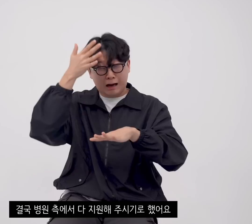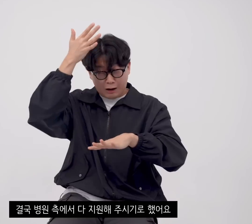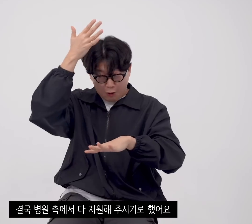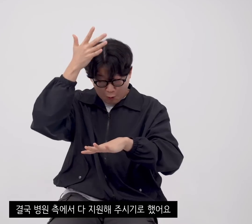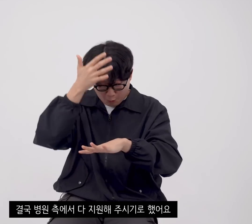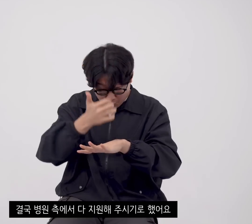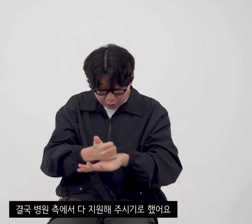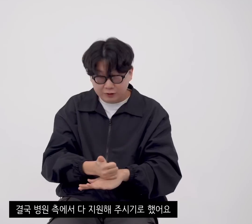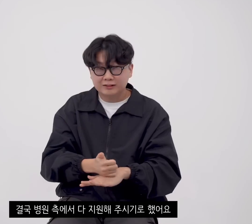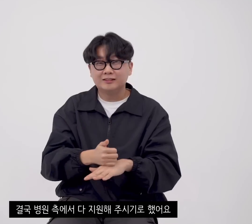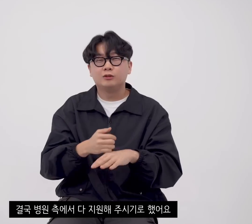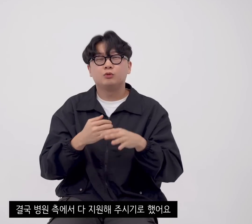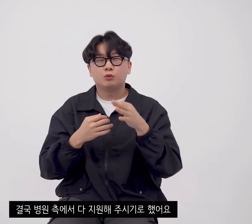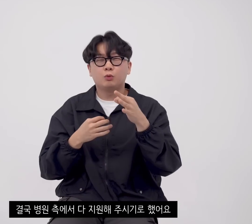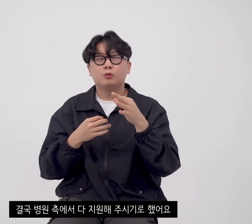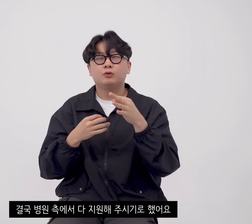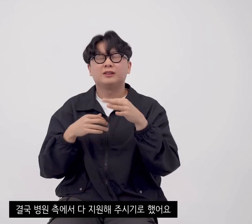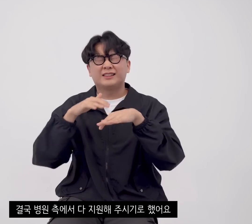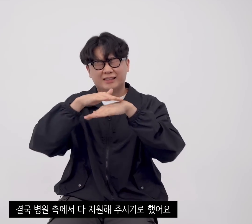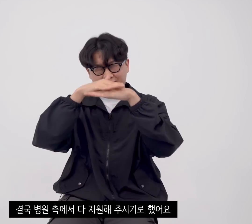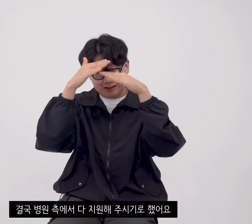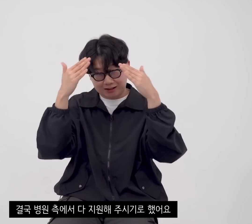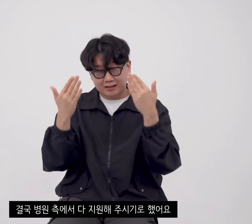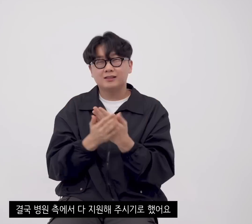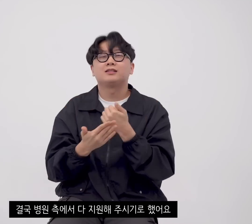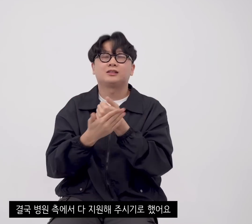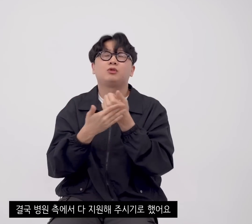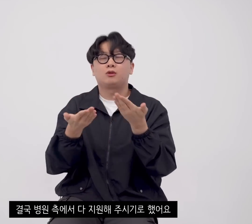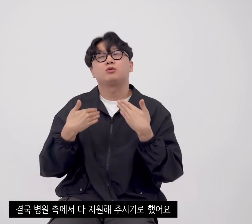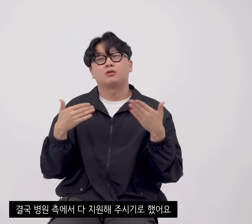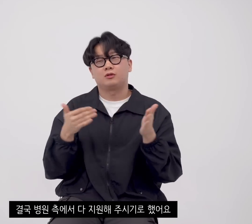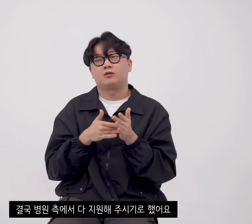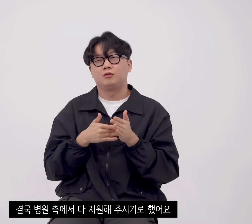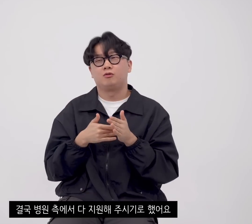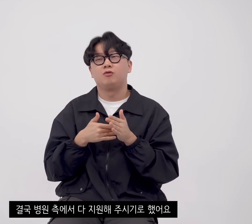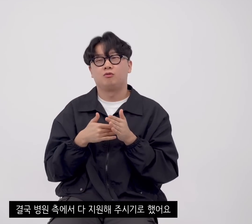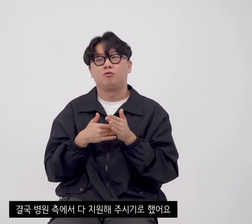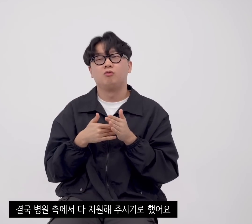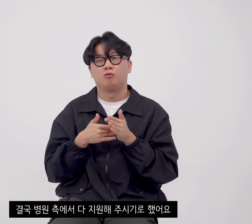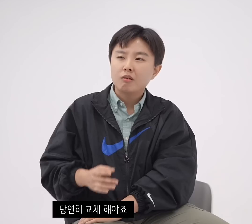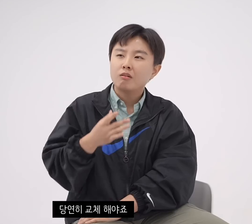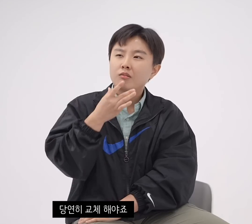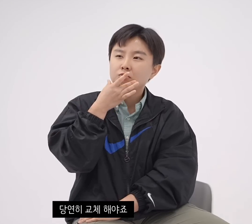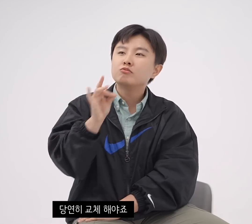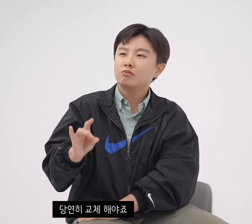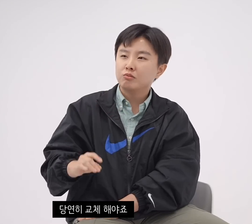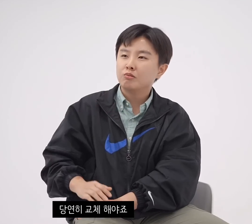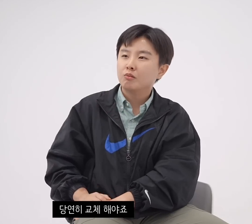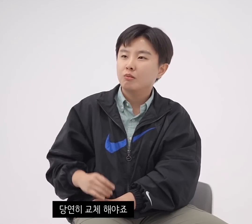In the end, the hospital said, We decided to provide full support. Brain chip replacement or not? Of course it needs to be replaced.